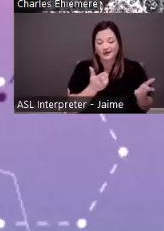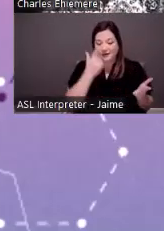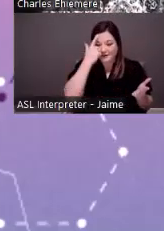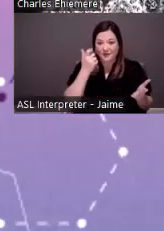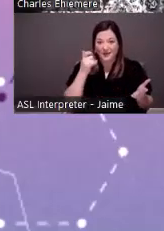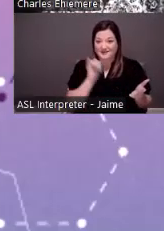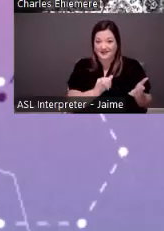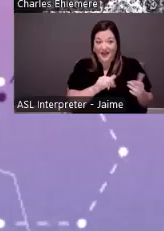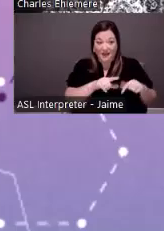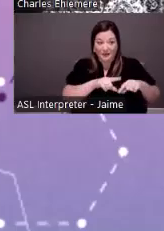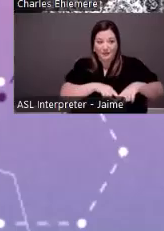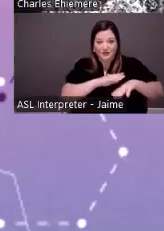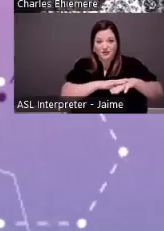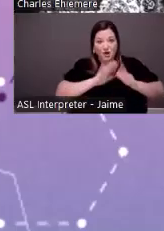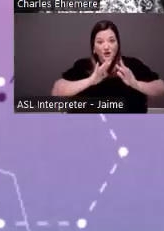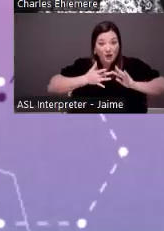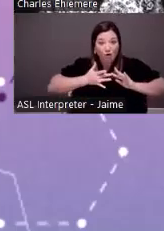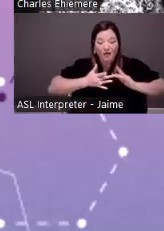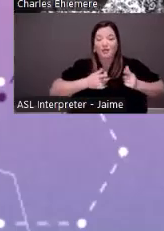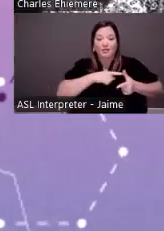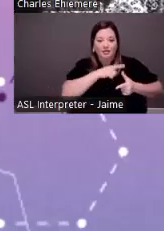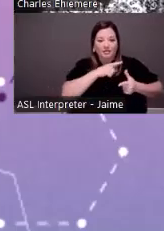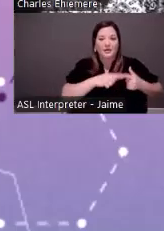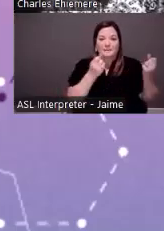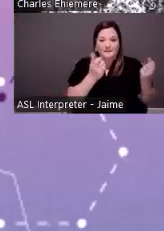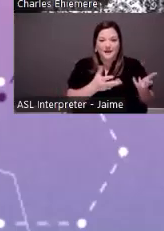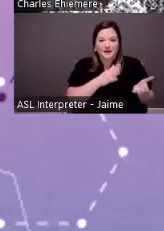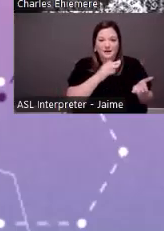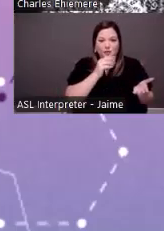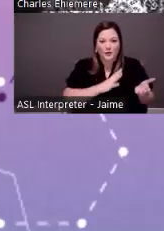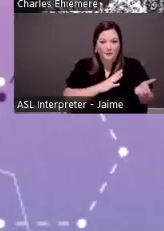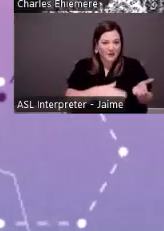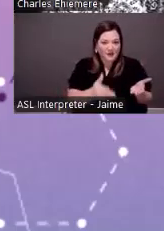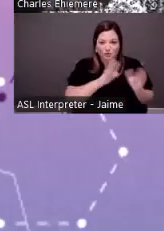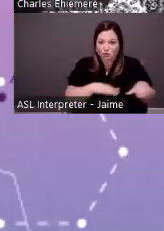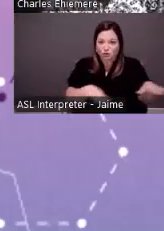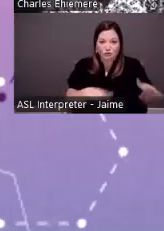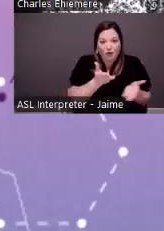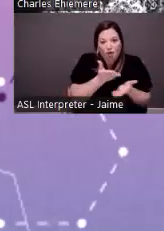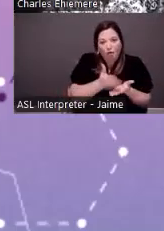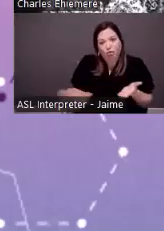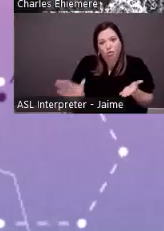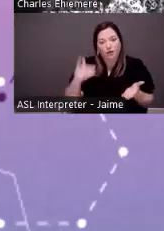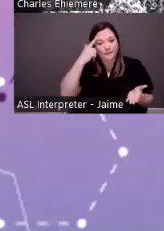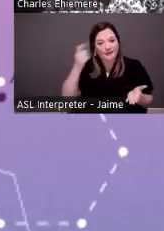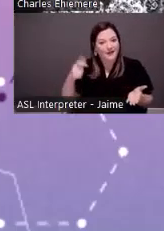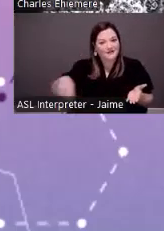based at the rural settings.